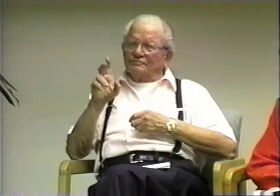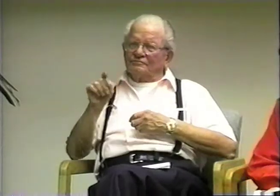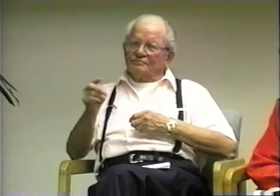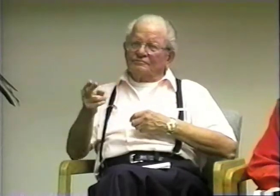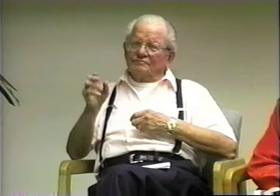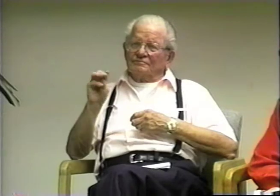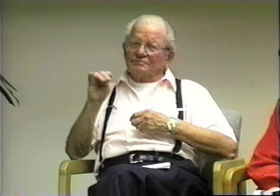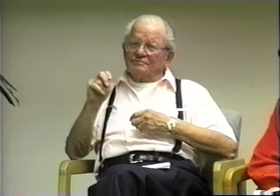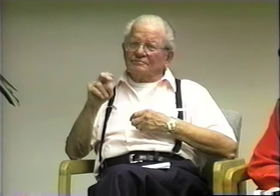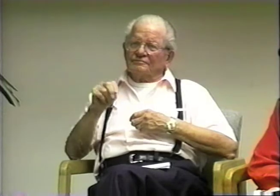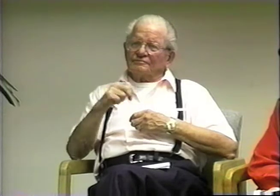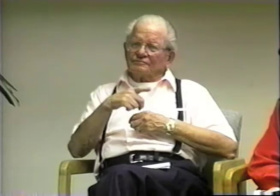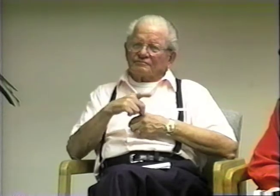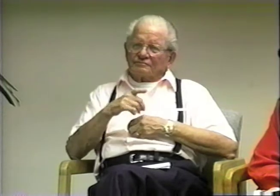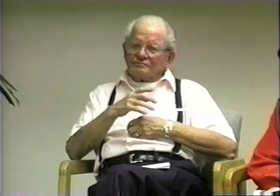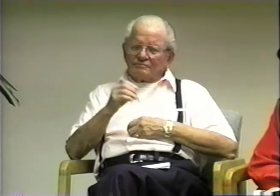I was born in Duluth, Minnesota.